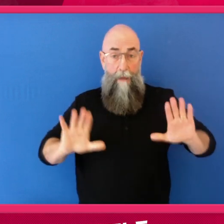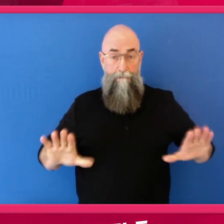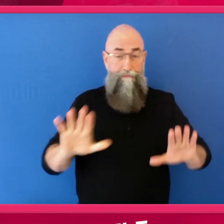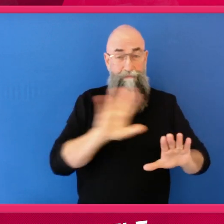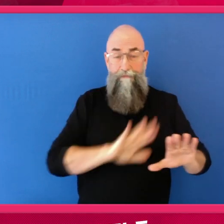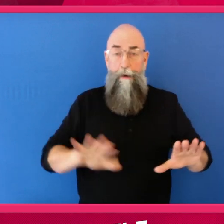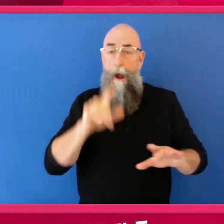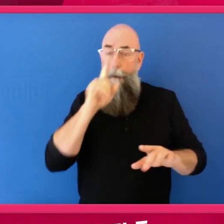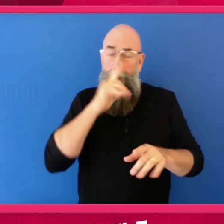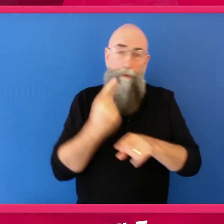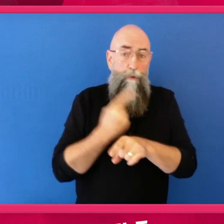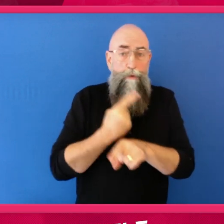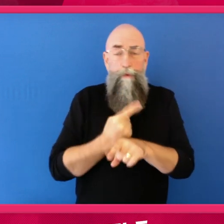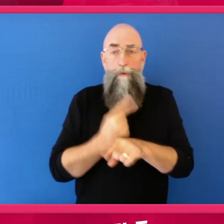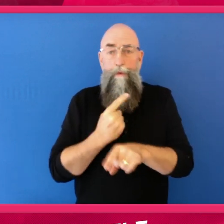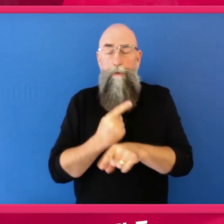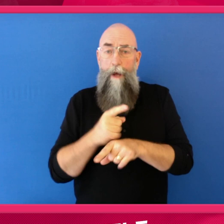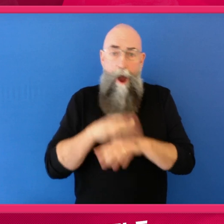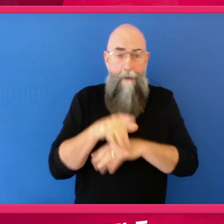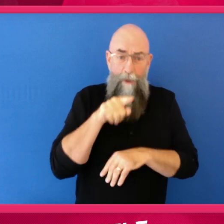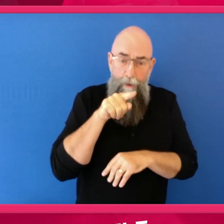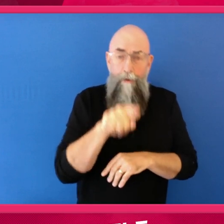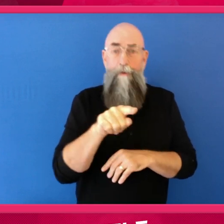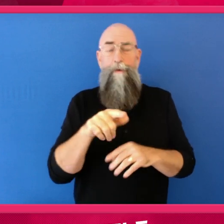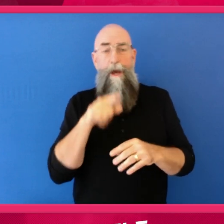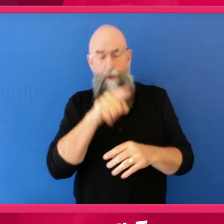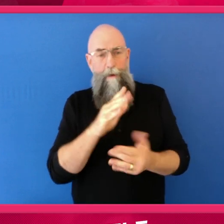are what it is to be an Australian Paralympian. How much does that mean to you?